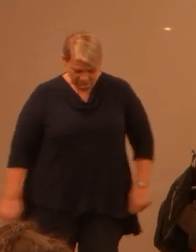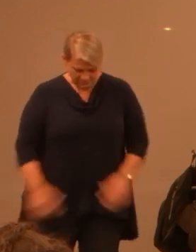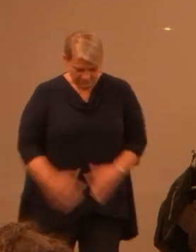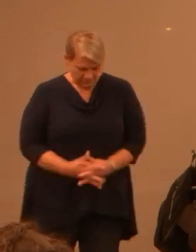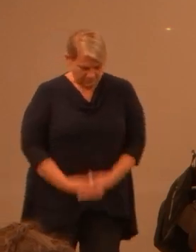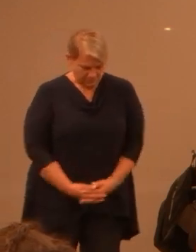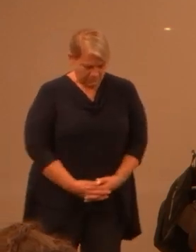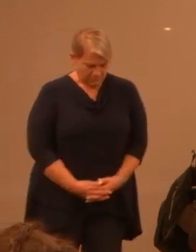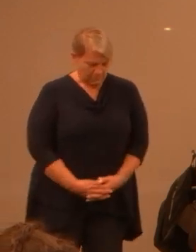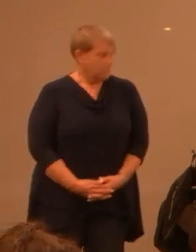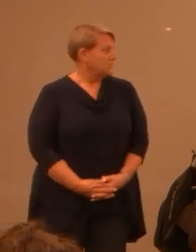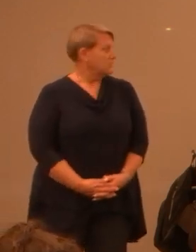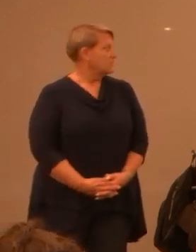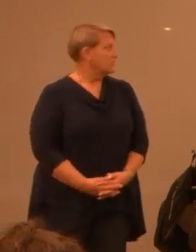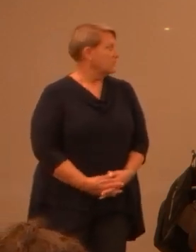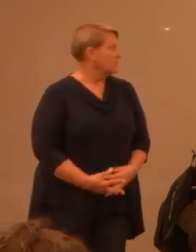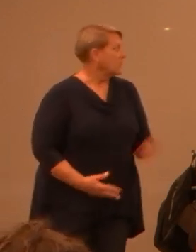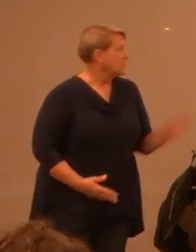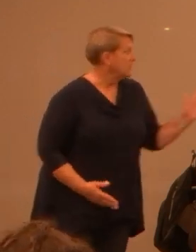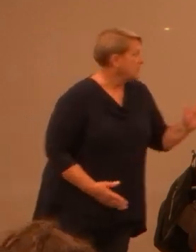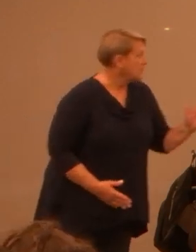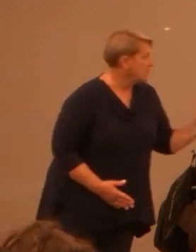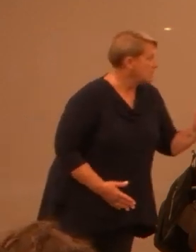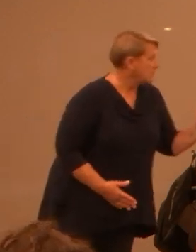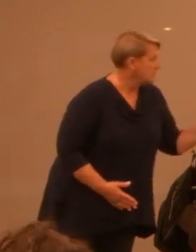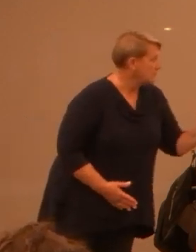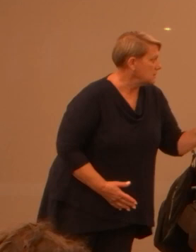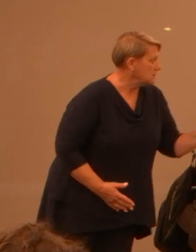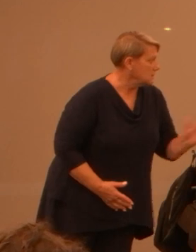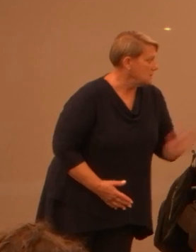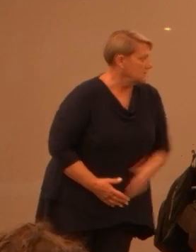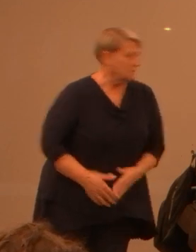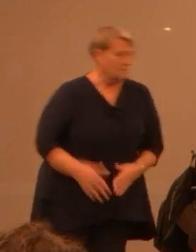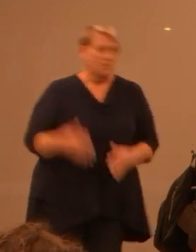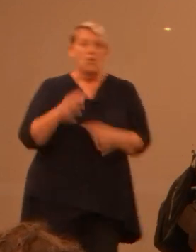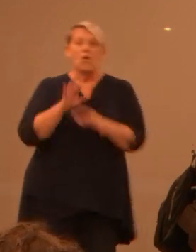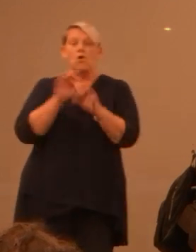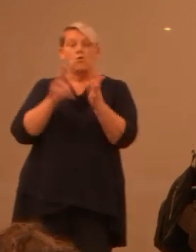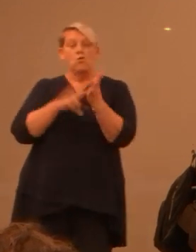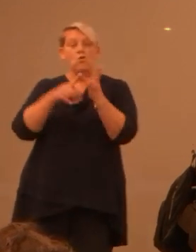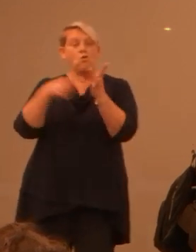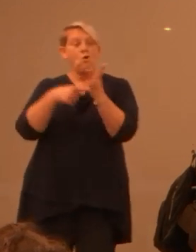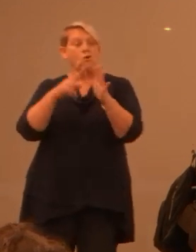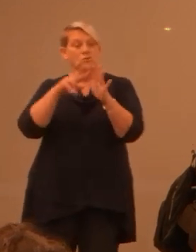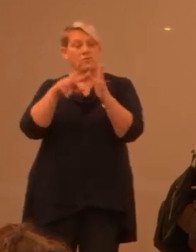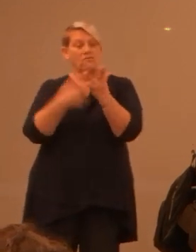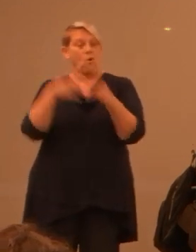Thanks. So I'm here to announce the Not for Profit/Community award and